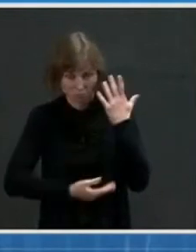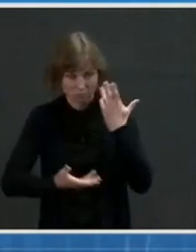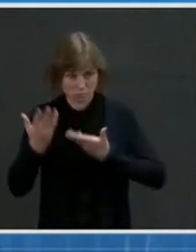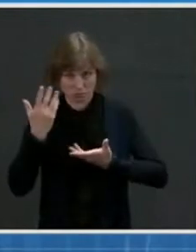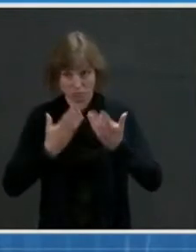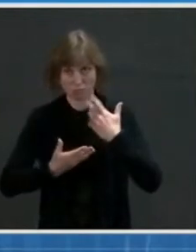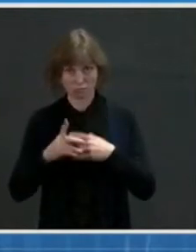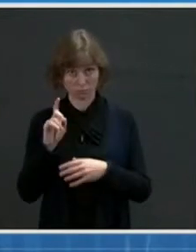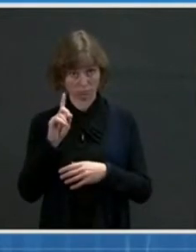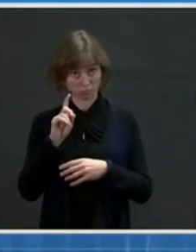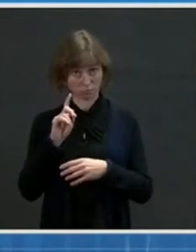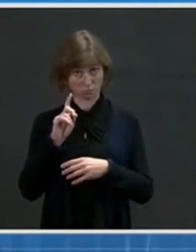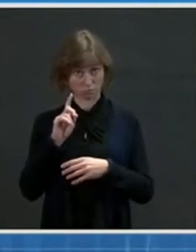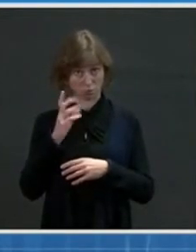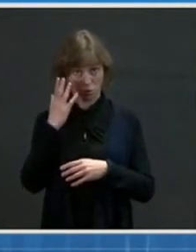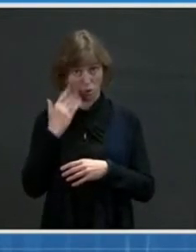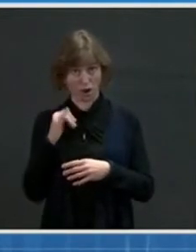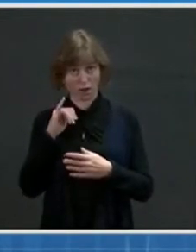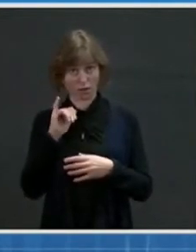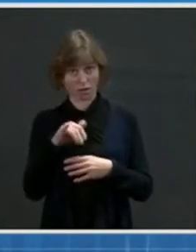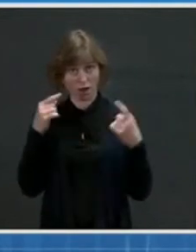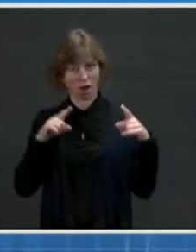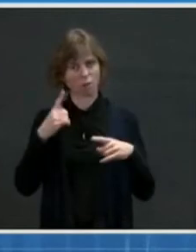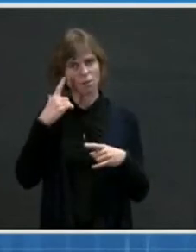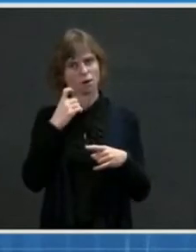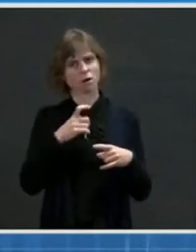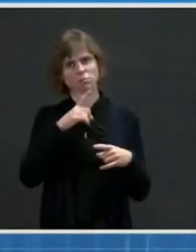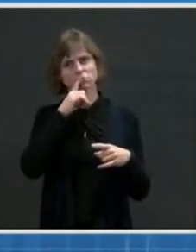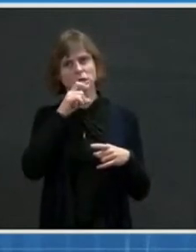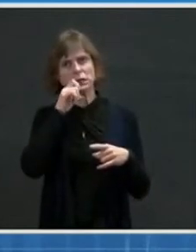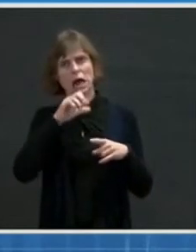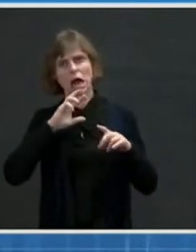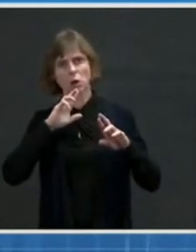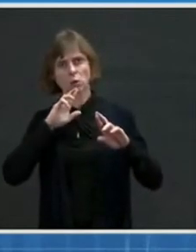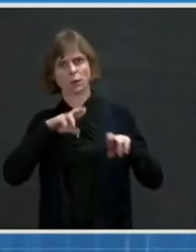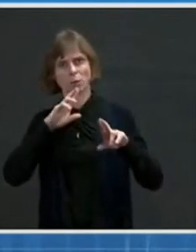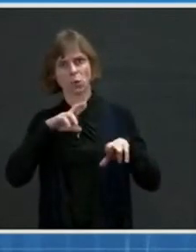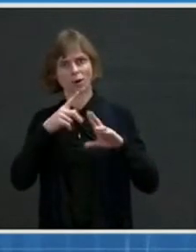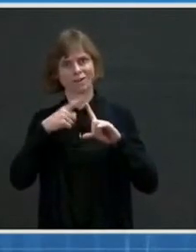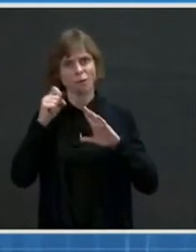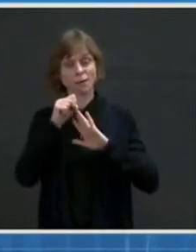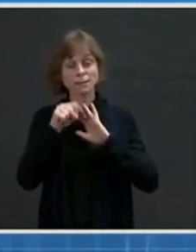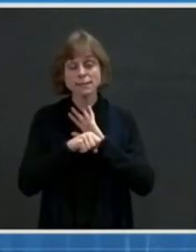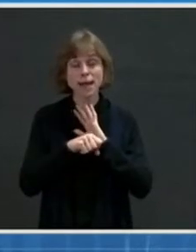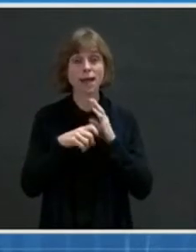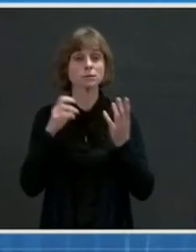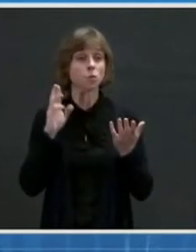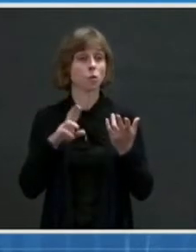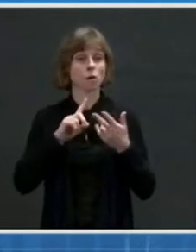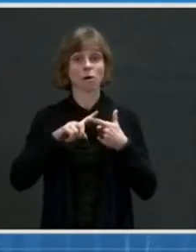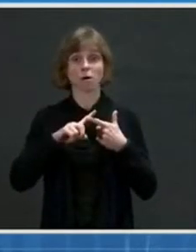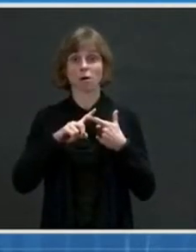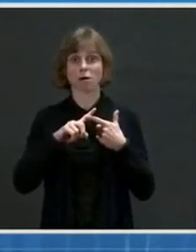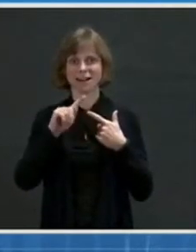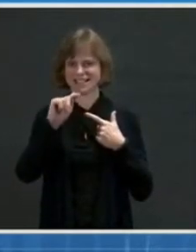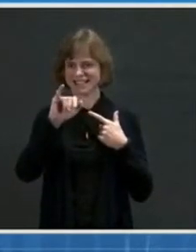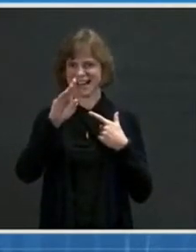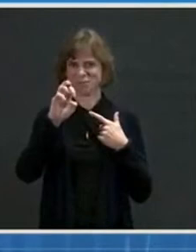THERE WAS A QUESTION OF WHETHER